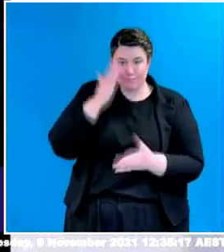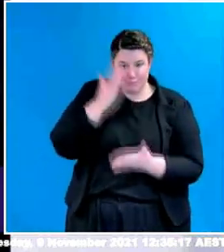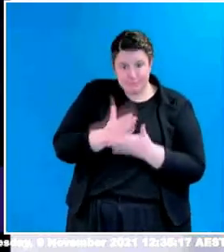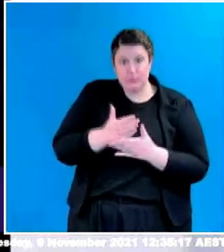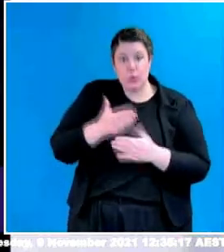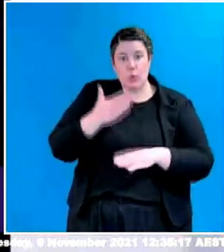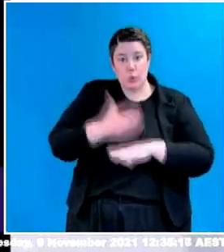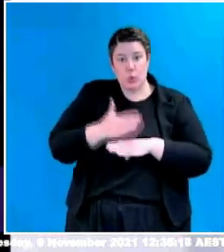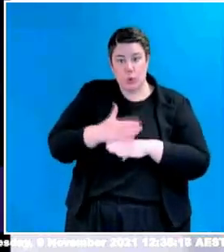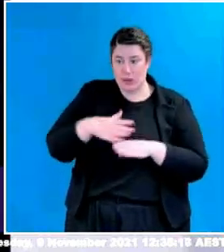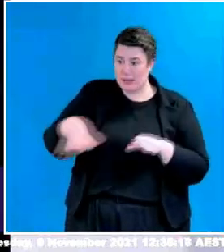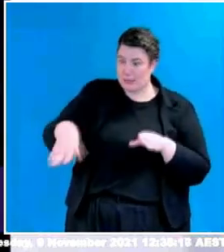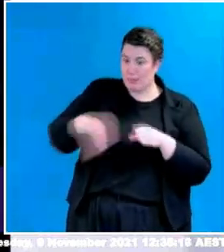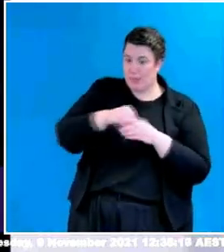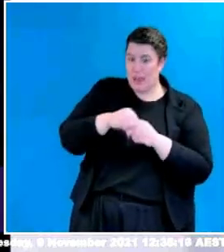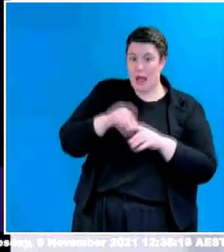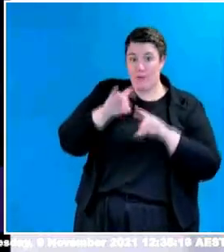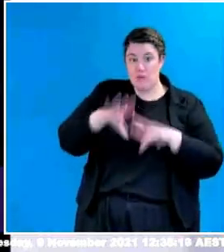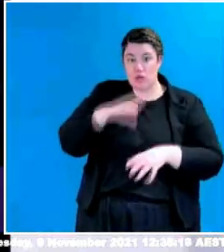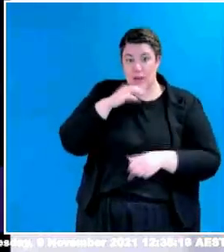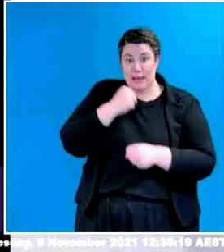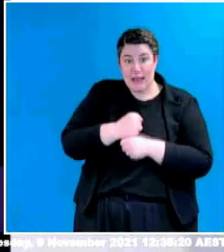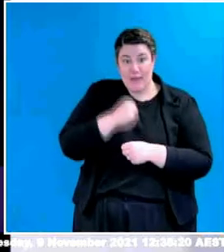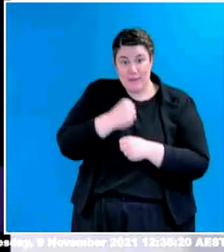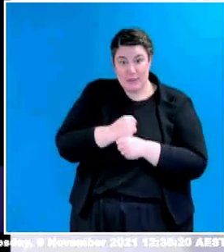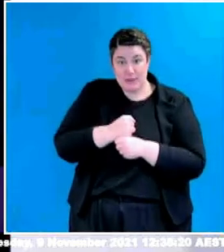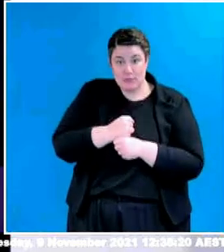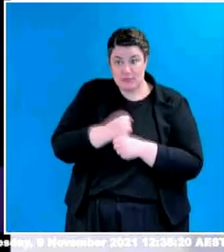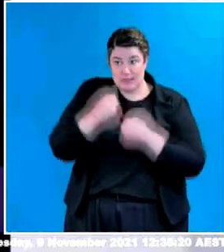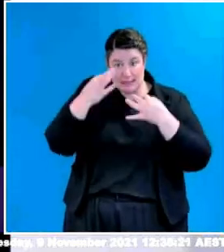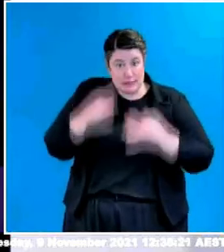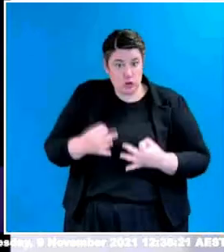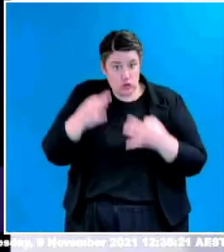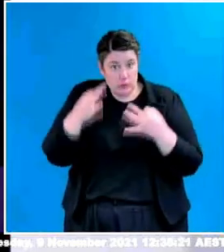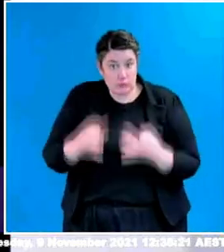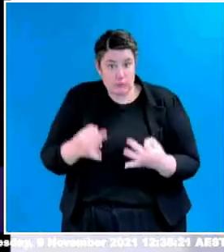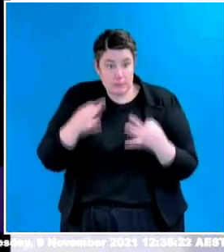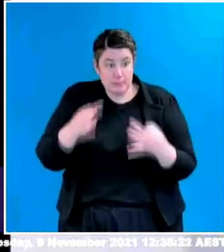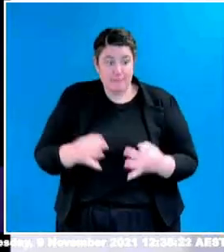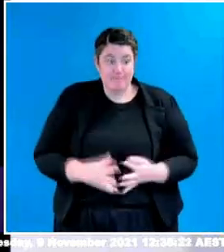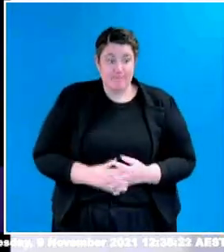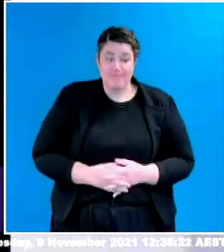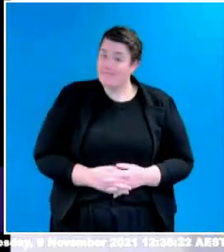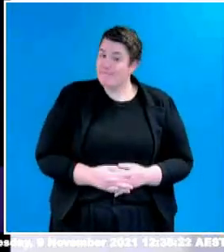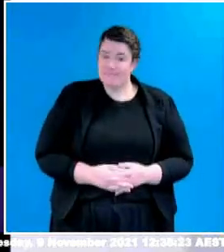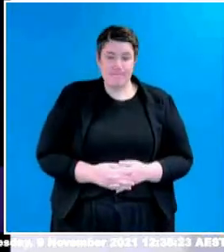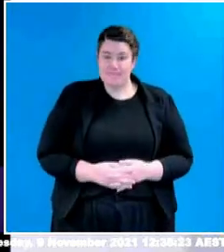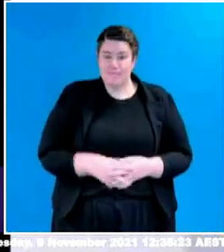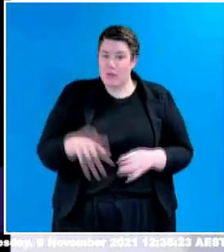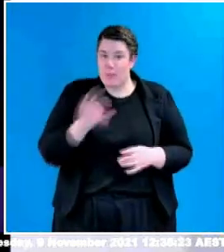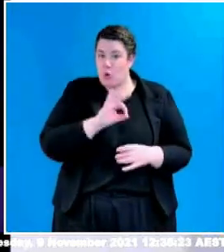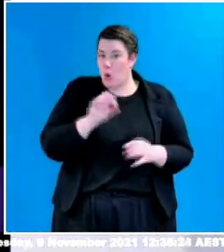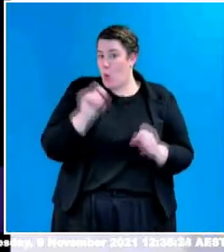as part of the Australian Government's focal point? I'm not aware of that one specifically.